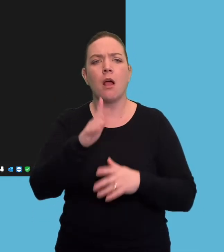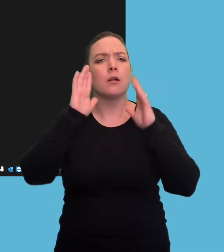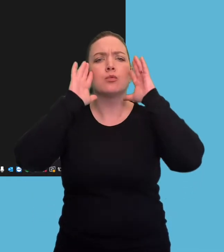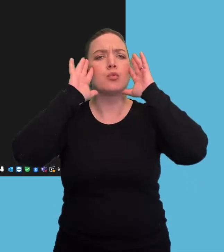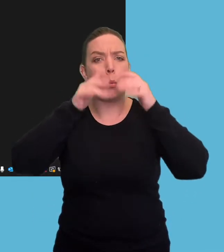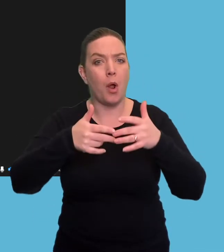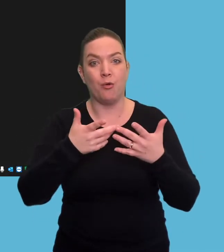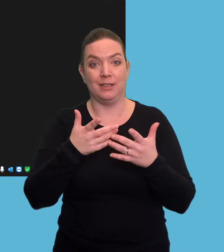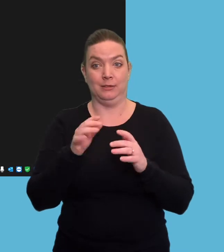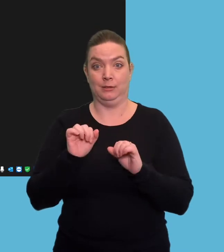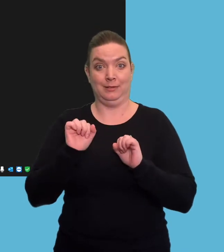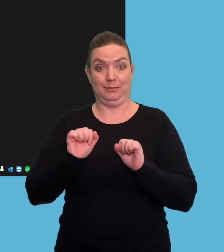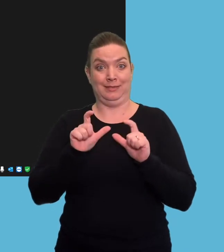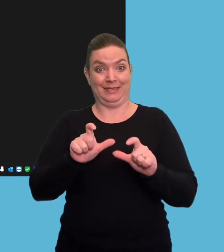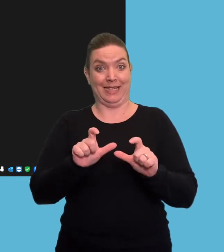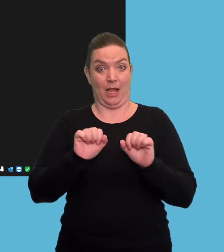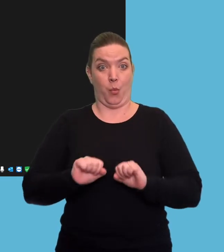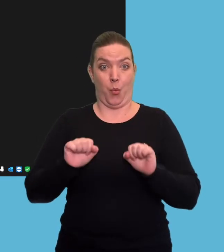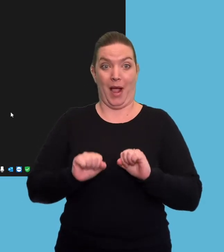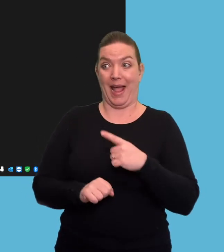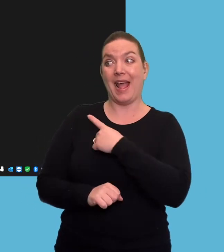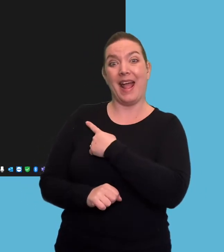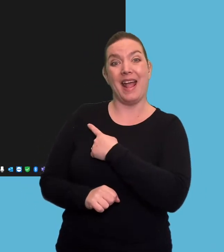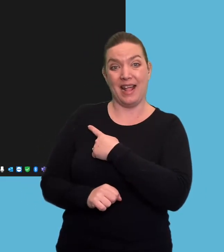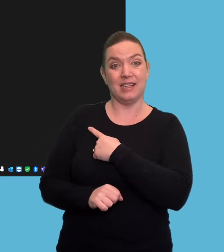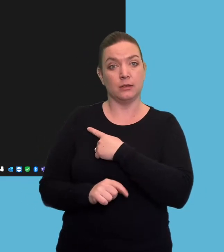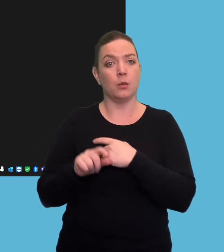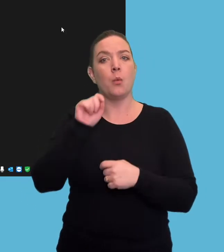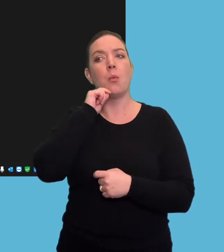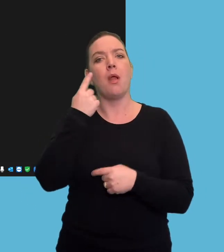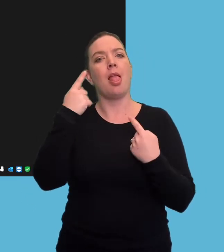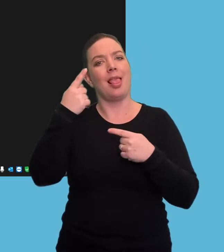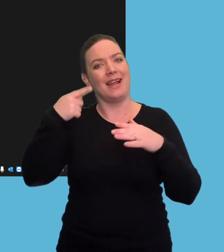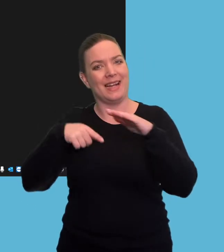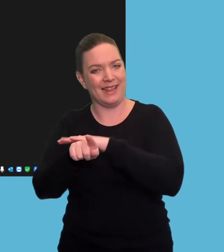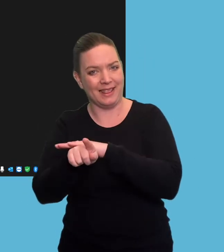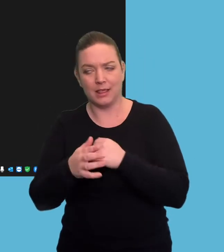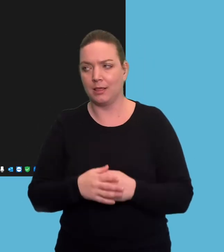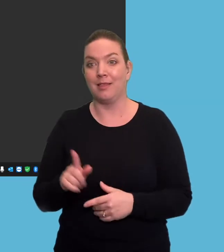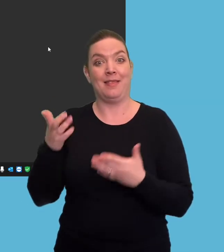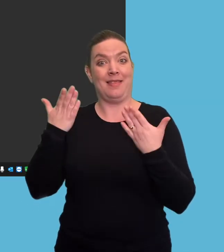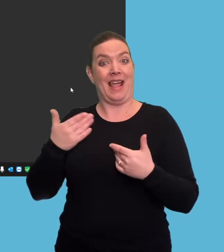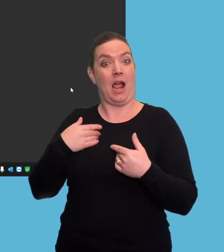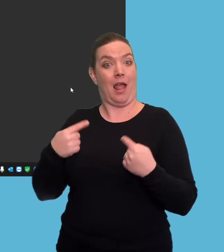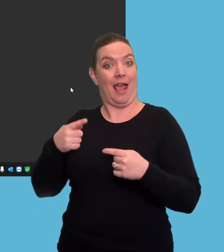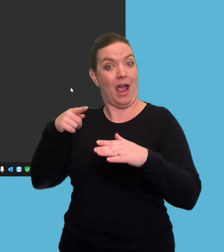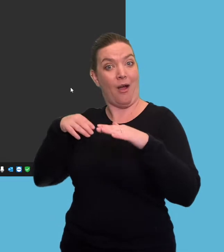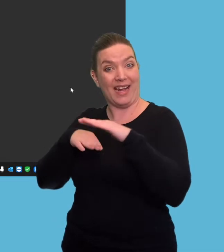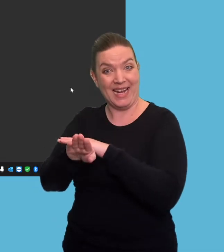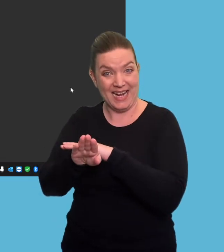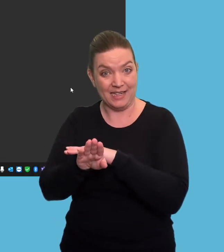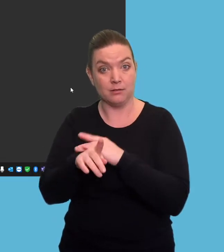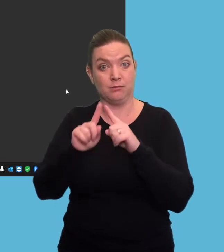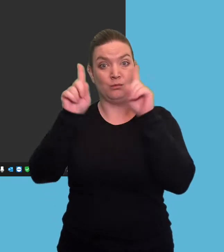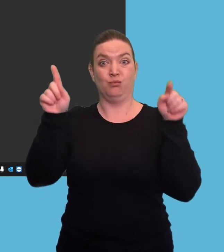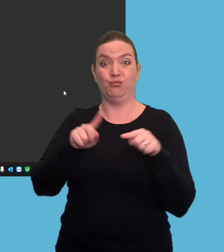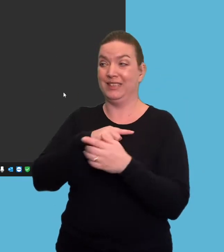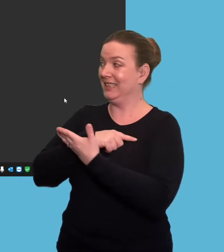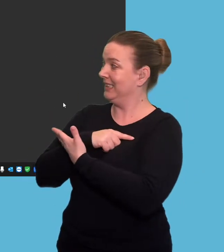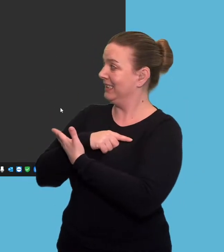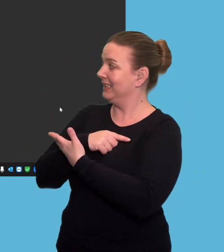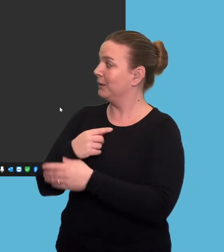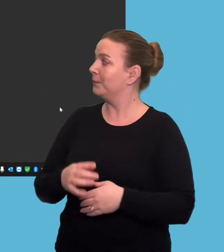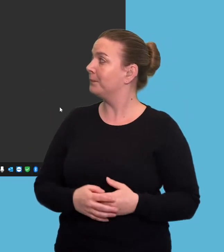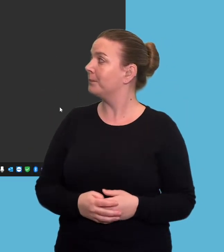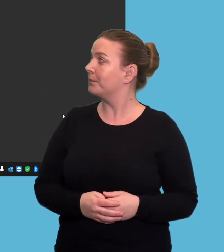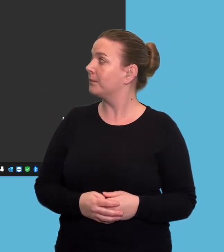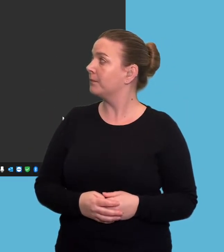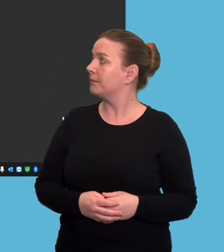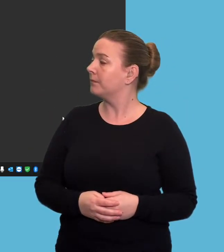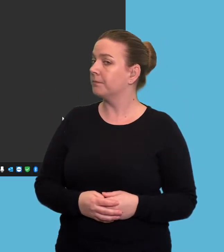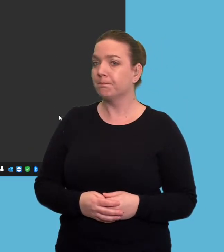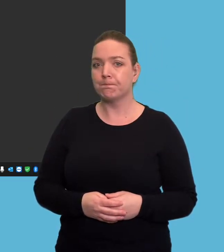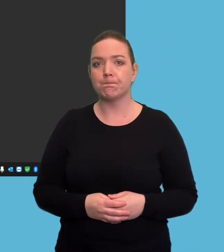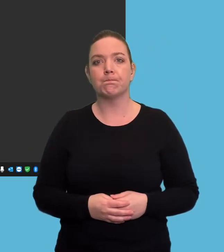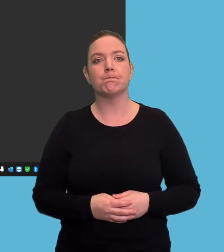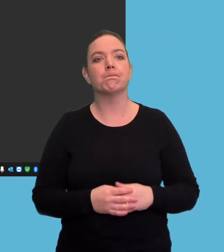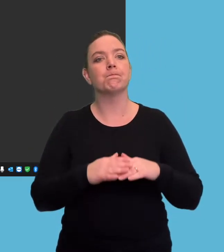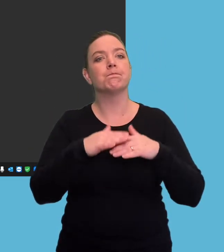So don't worry. Just stay in the screen and you'll be admitted shortly.